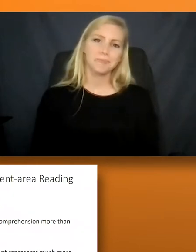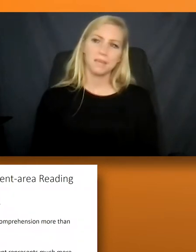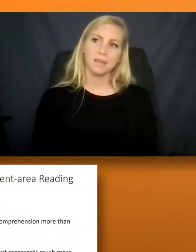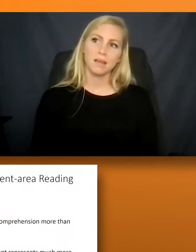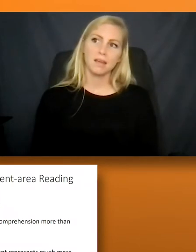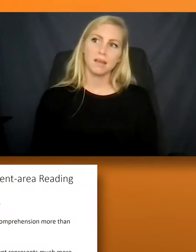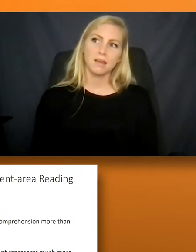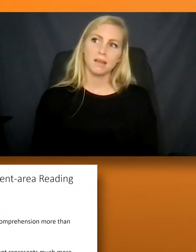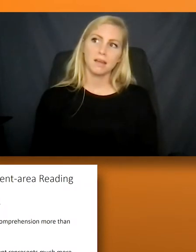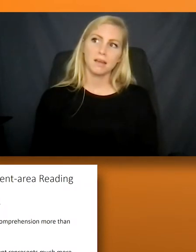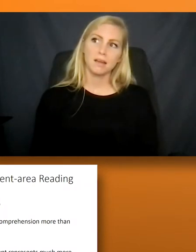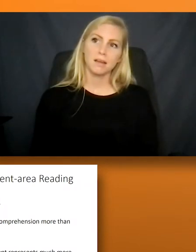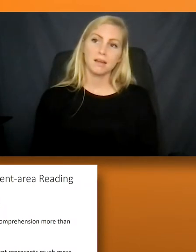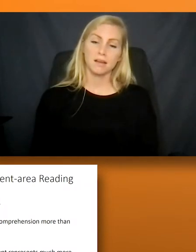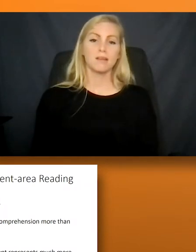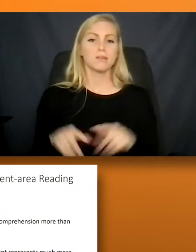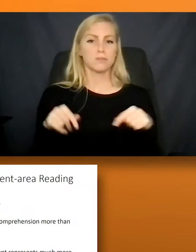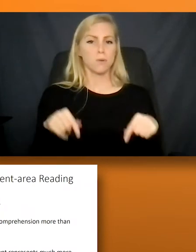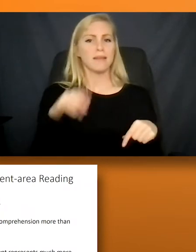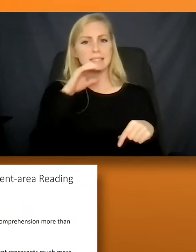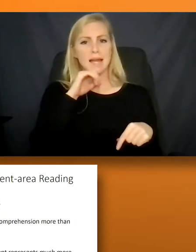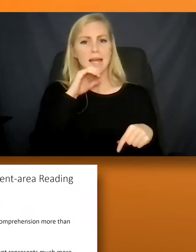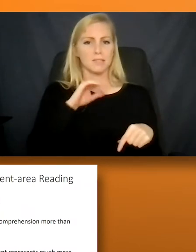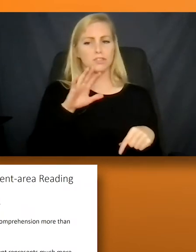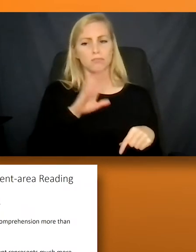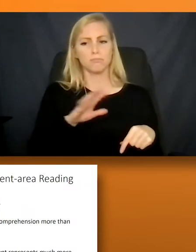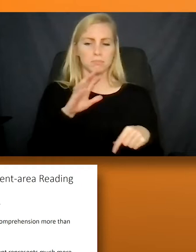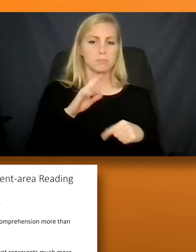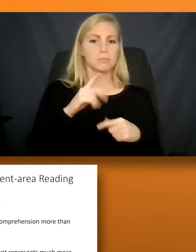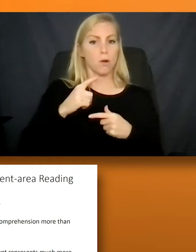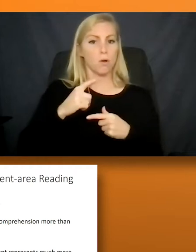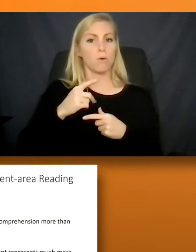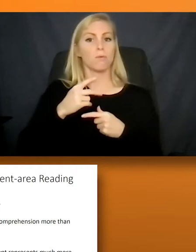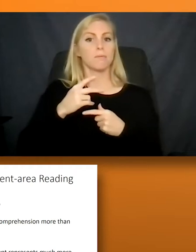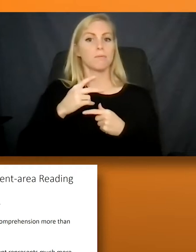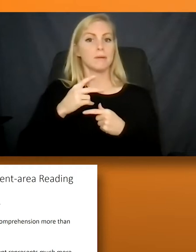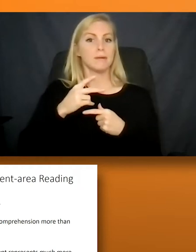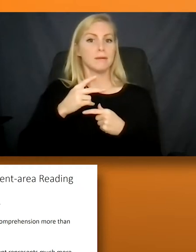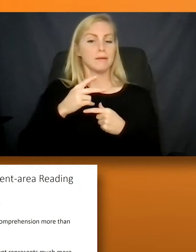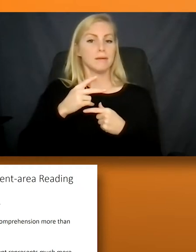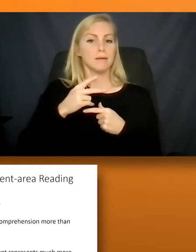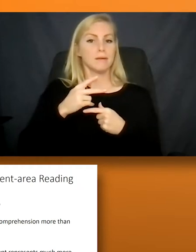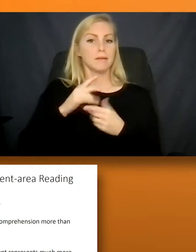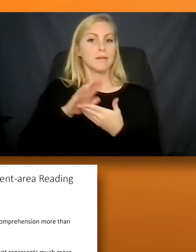When we get to this age-- so our college--you know, incoming college freshman and college students,